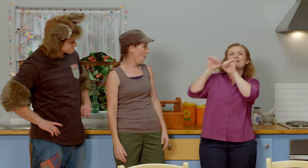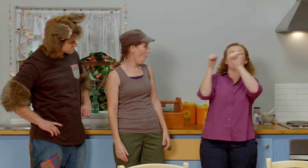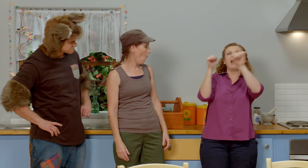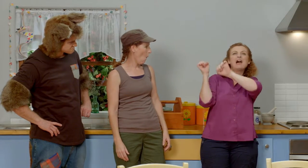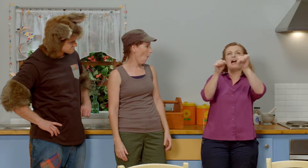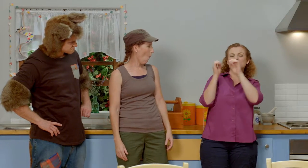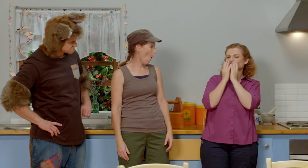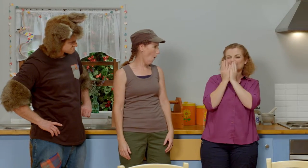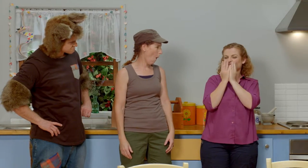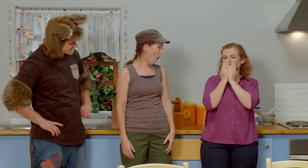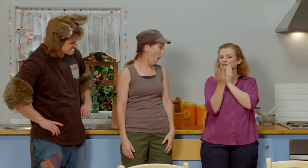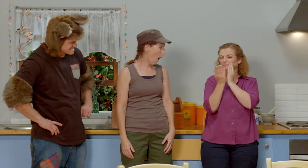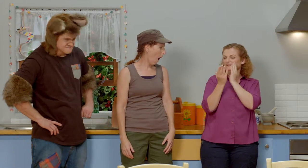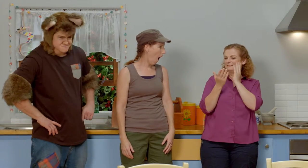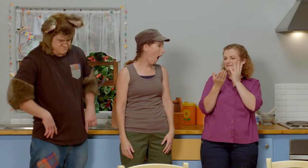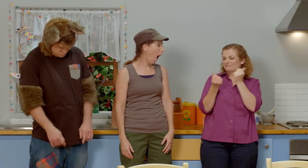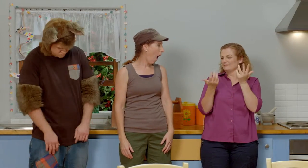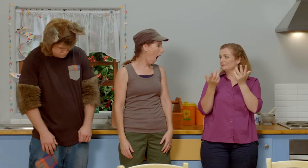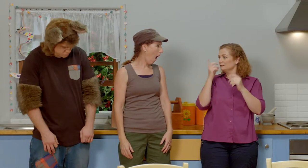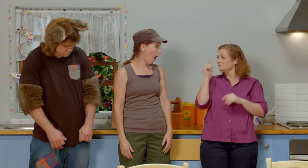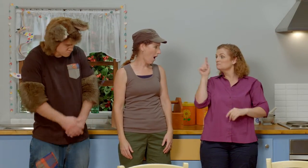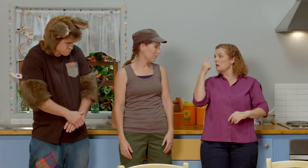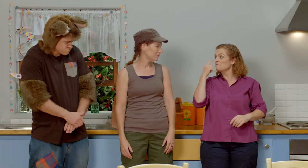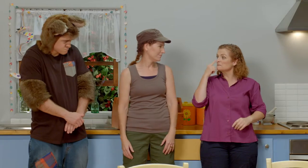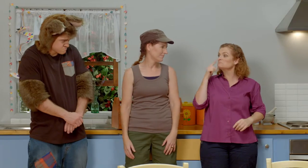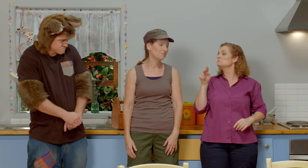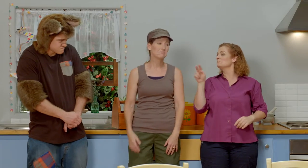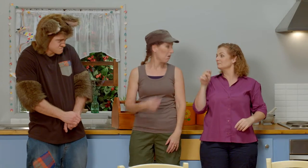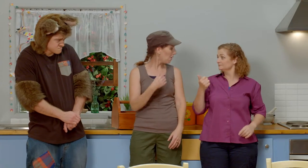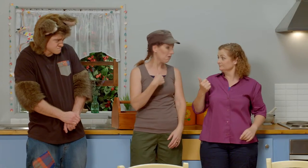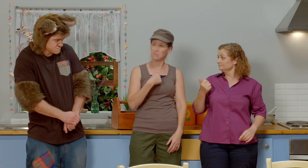and now it's broken. Do you think you could have a look at it?